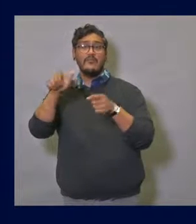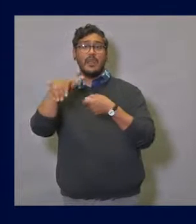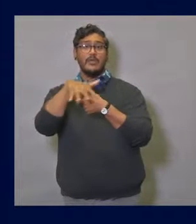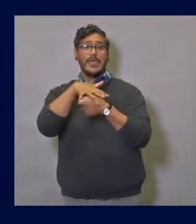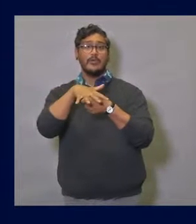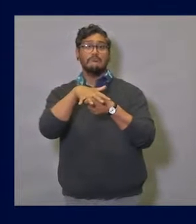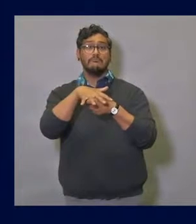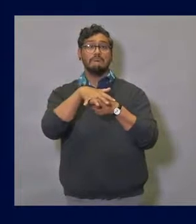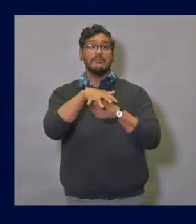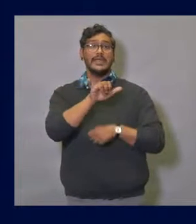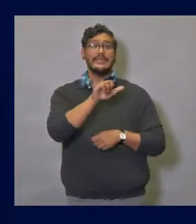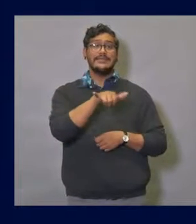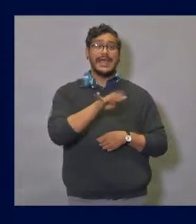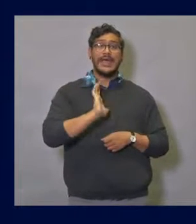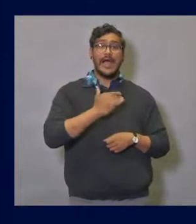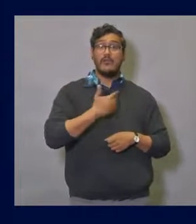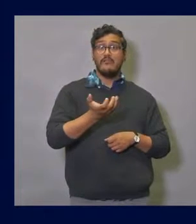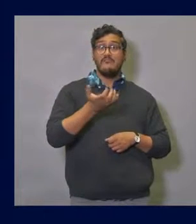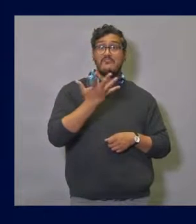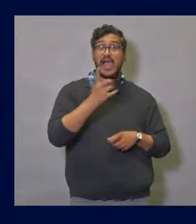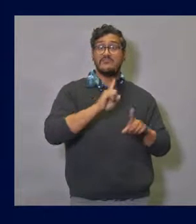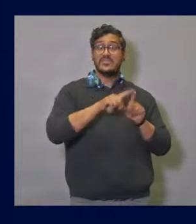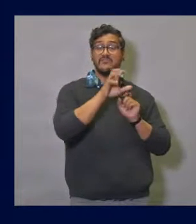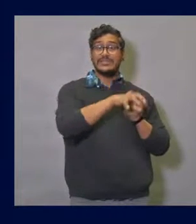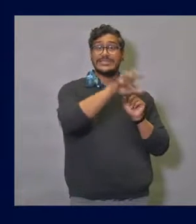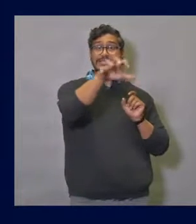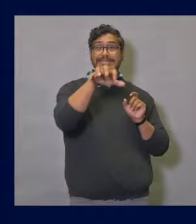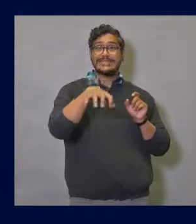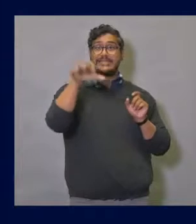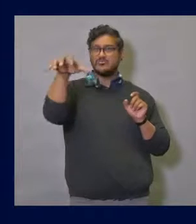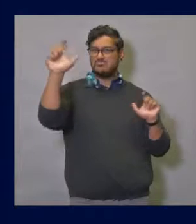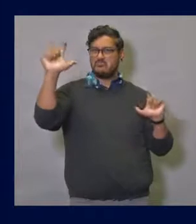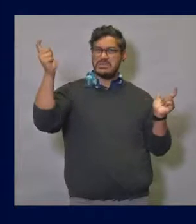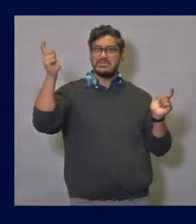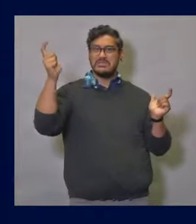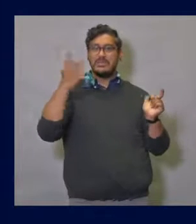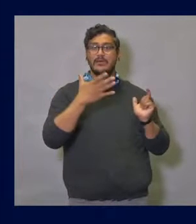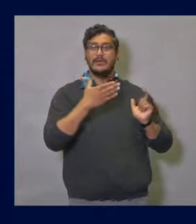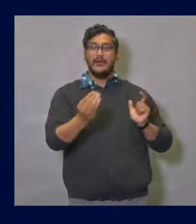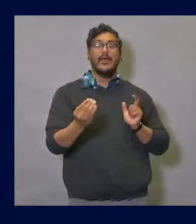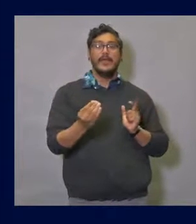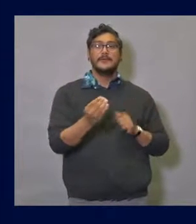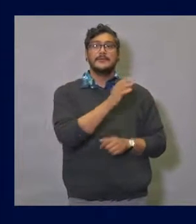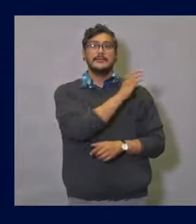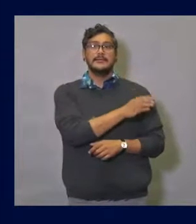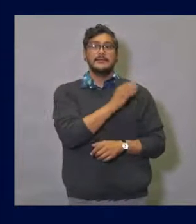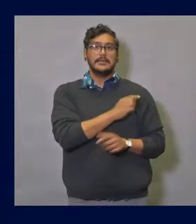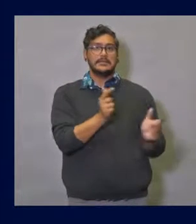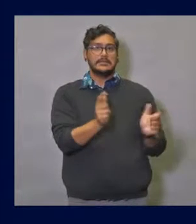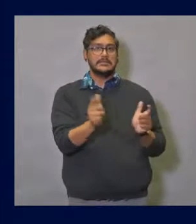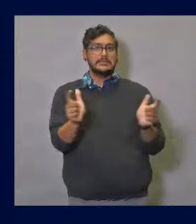ESTE GRÁFICO NOS MUESTRA LAS